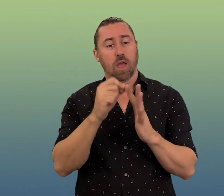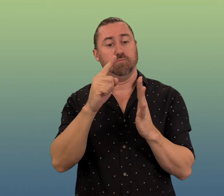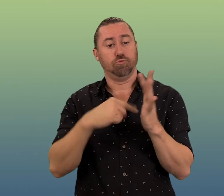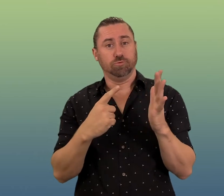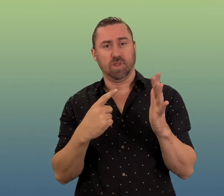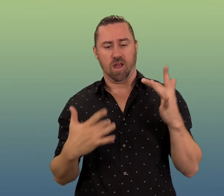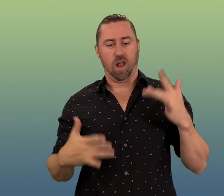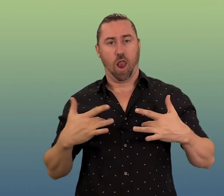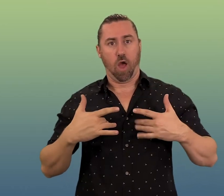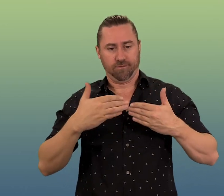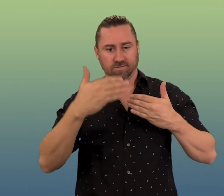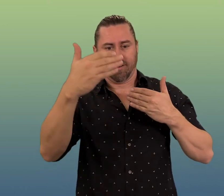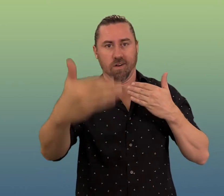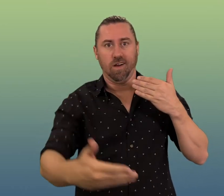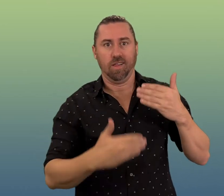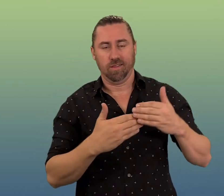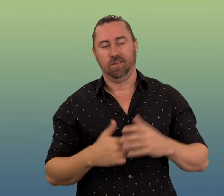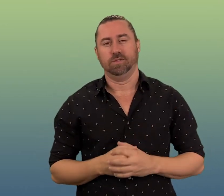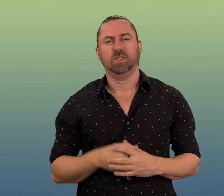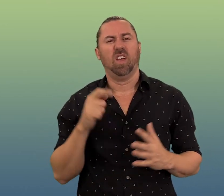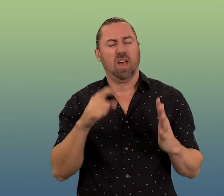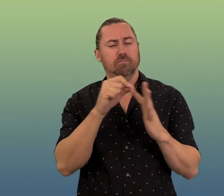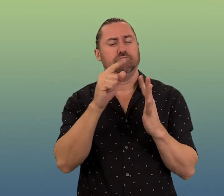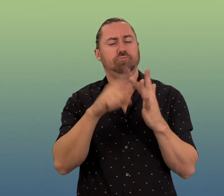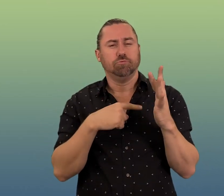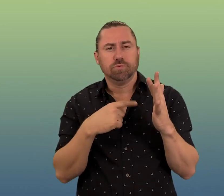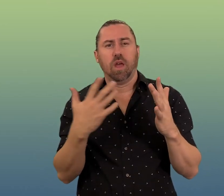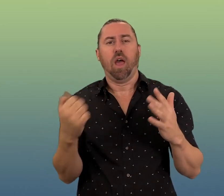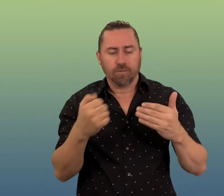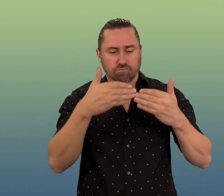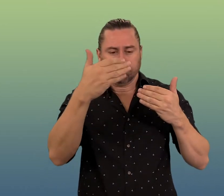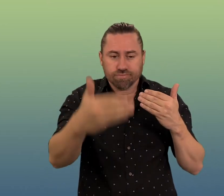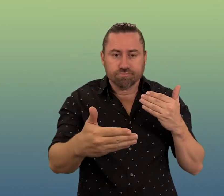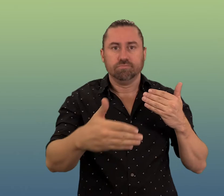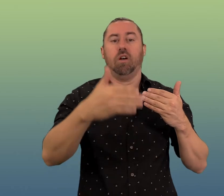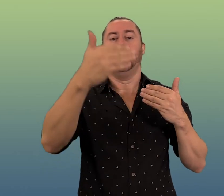Project life cycle. Project life cycle is the sequence of stages